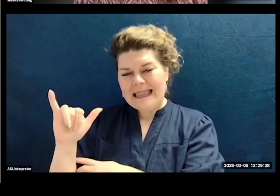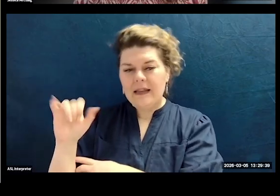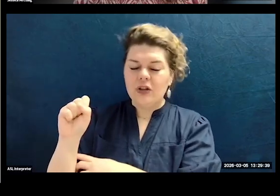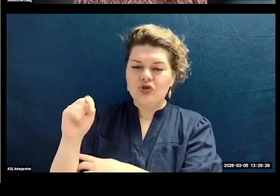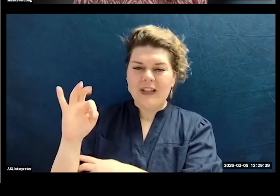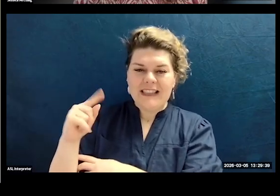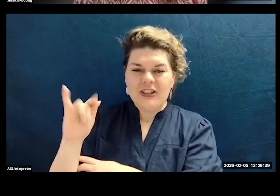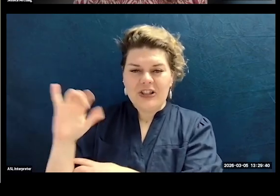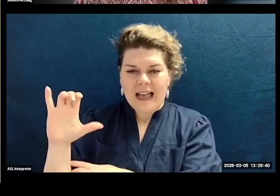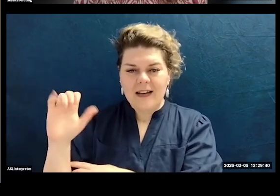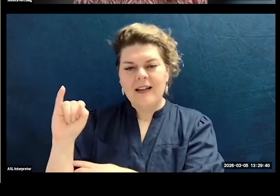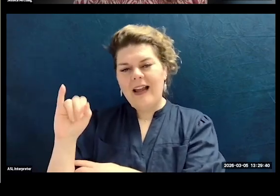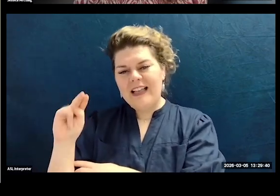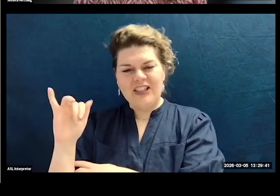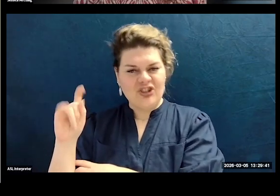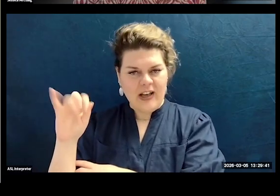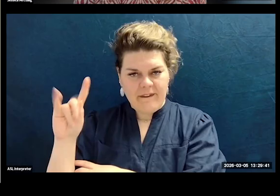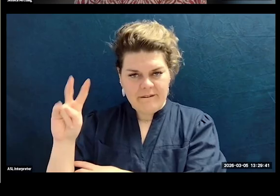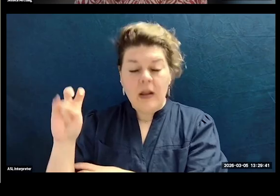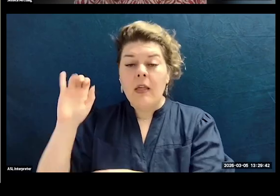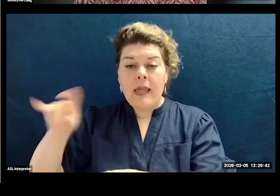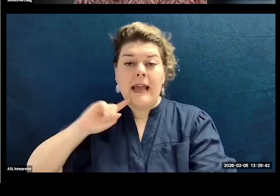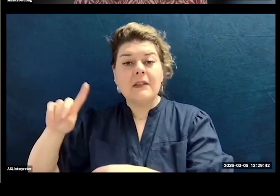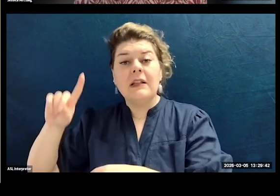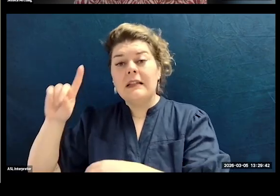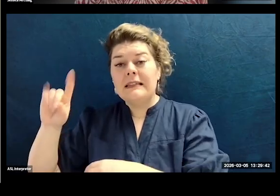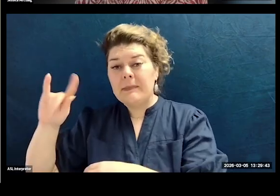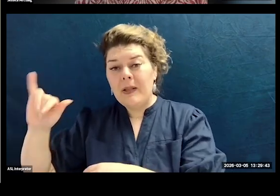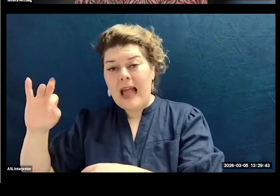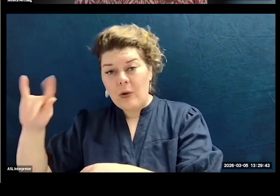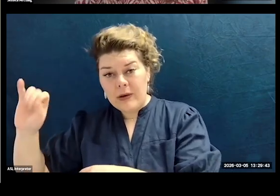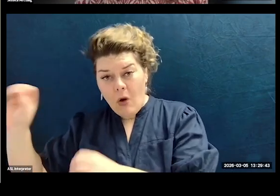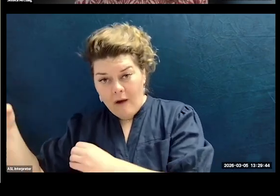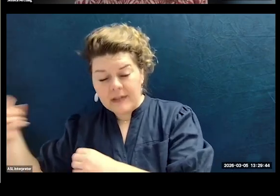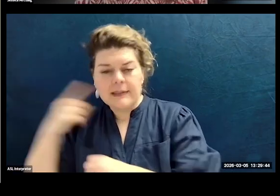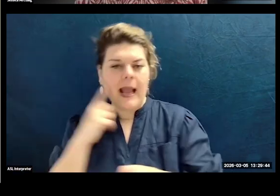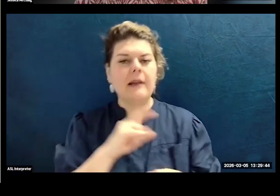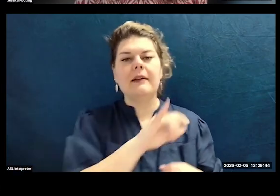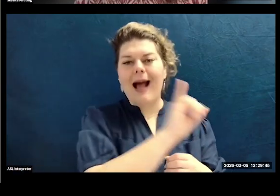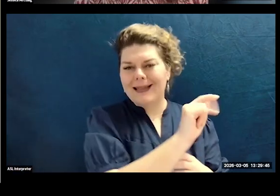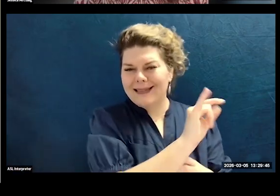This is a joint collaboration between the Disability Equity Office and Information and Technology Services.